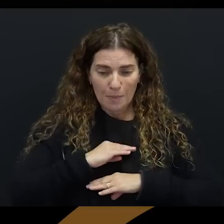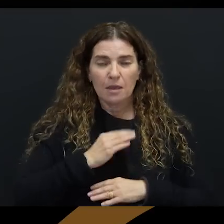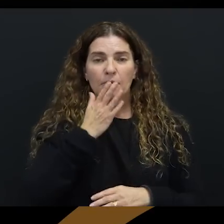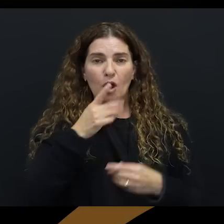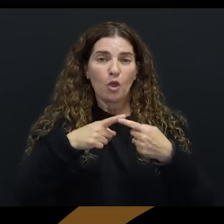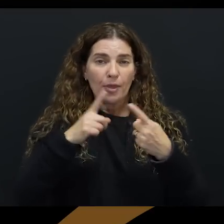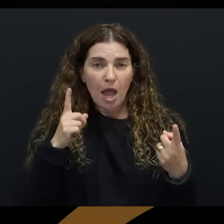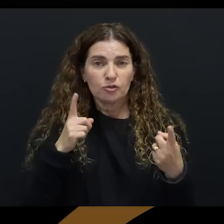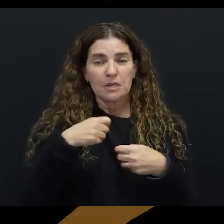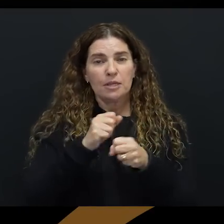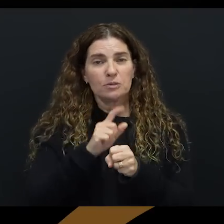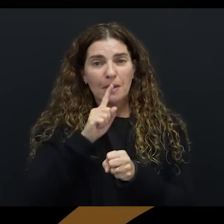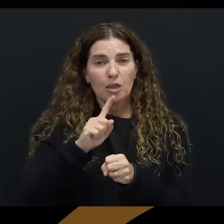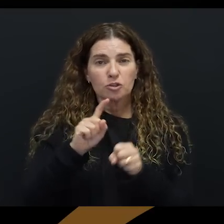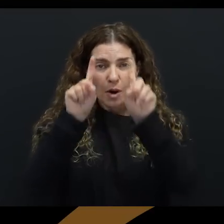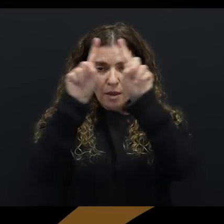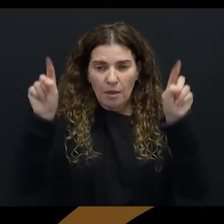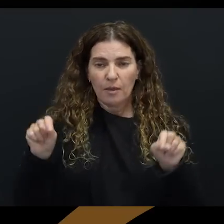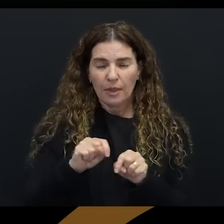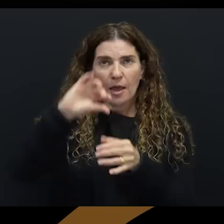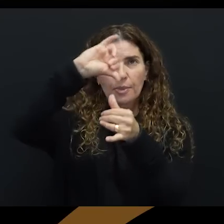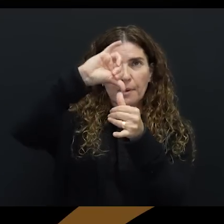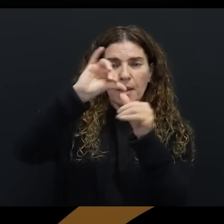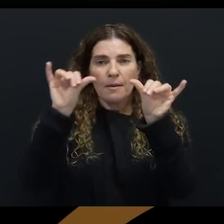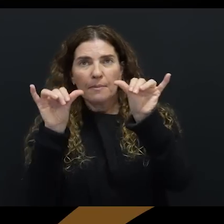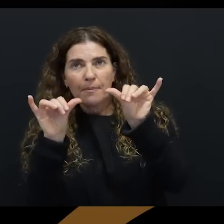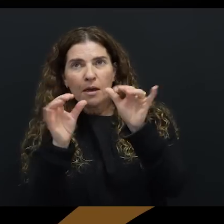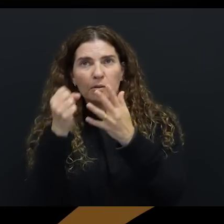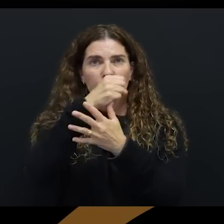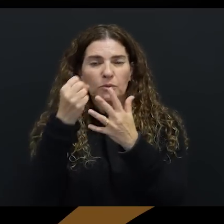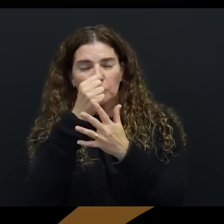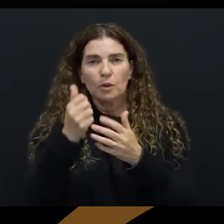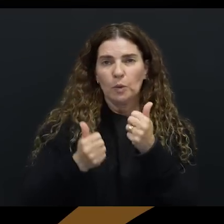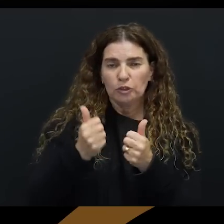the typography is set up with proper sizing and hierarchy in CSS classes